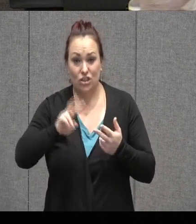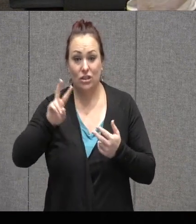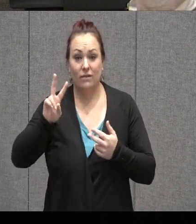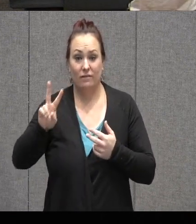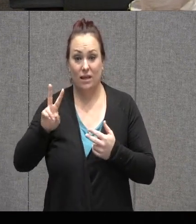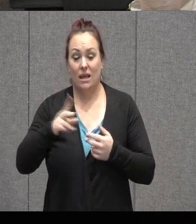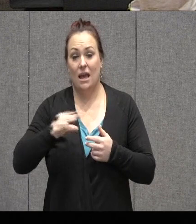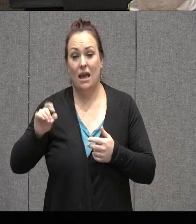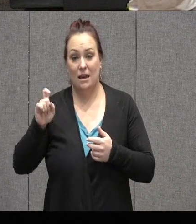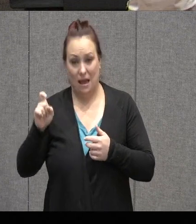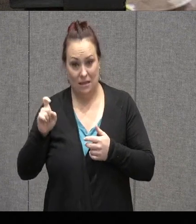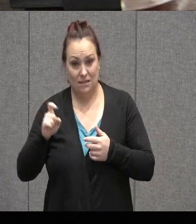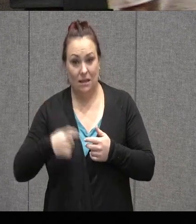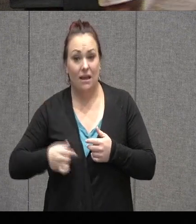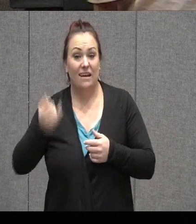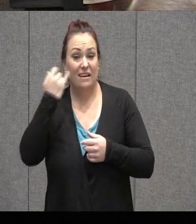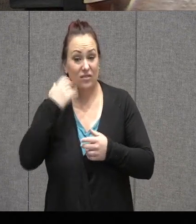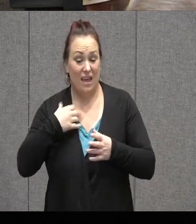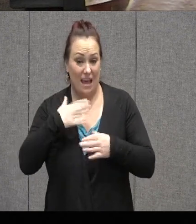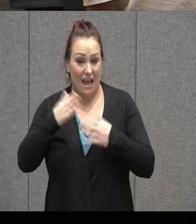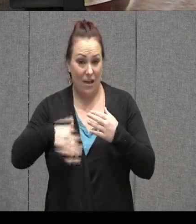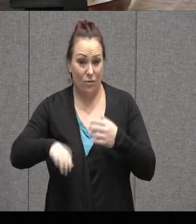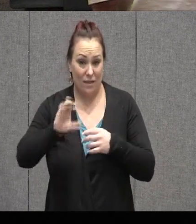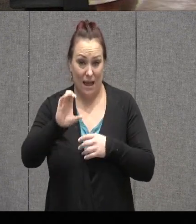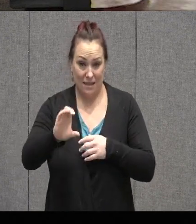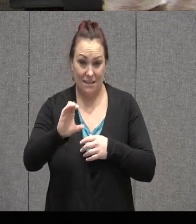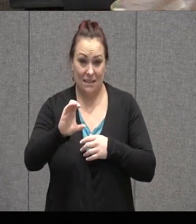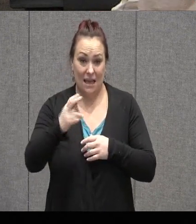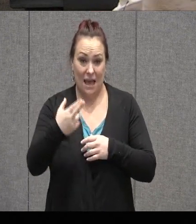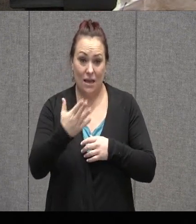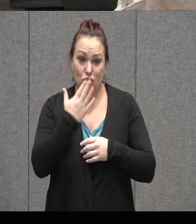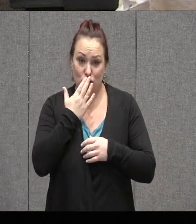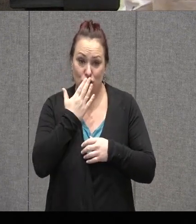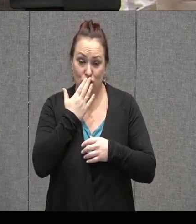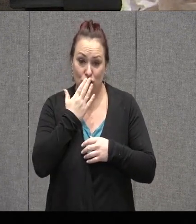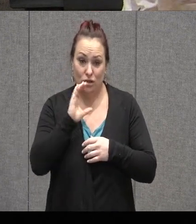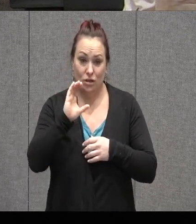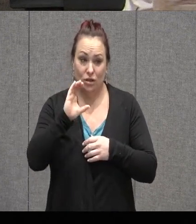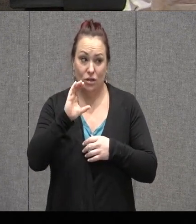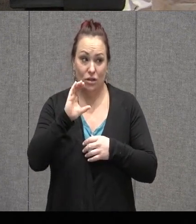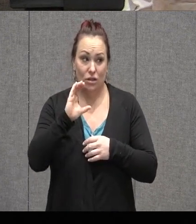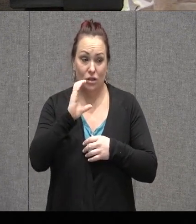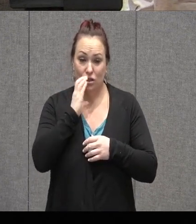When they end with a c h, we add e s, not s. Like bunches.